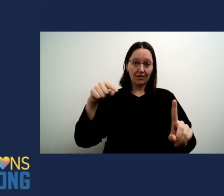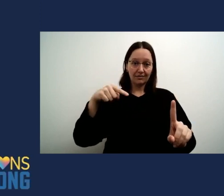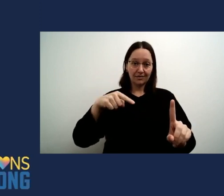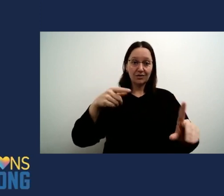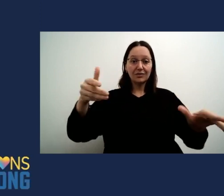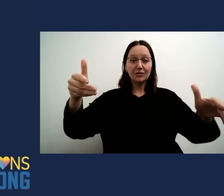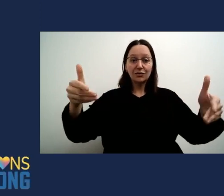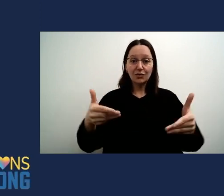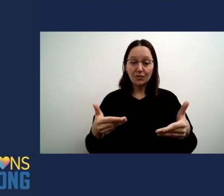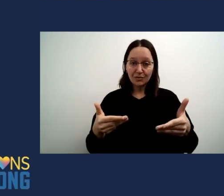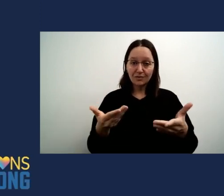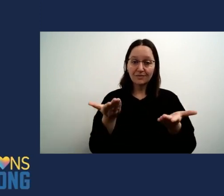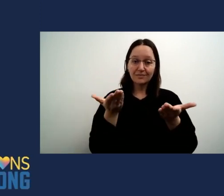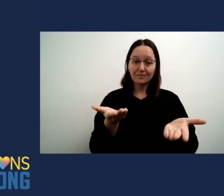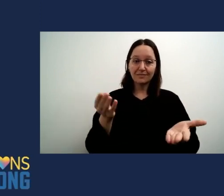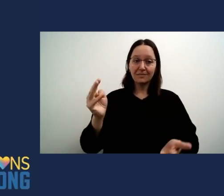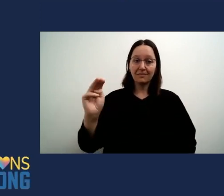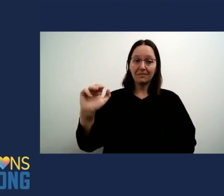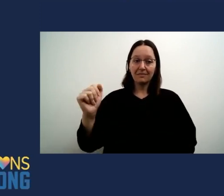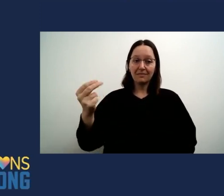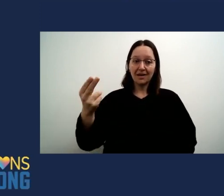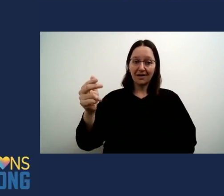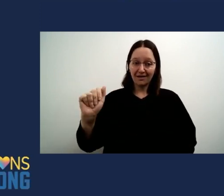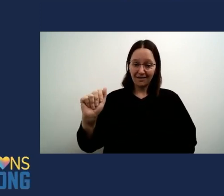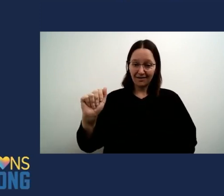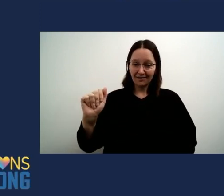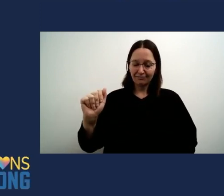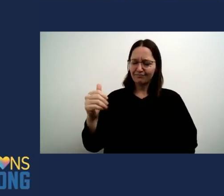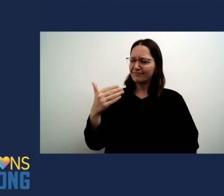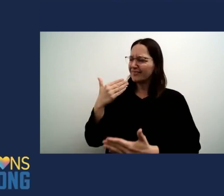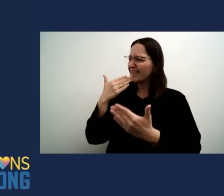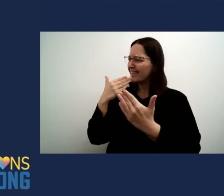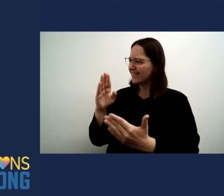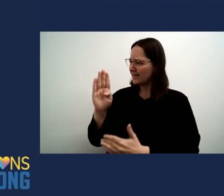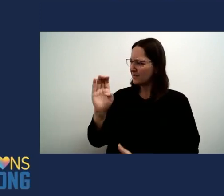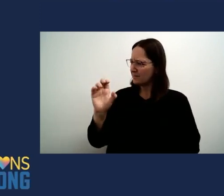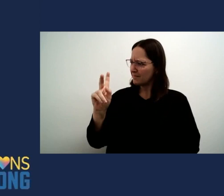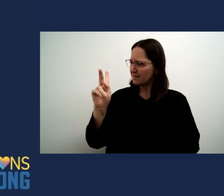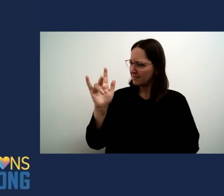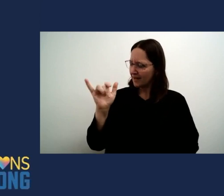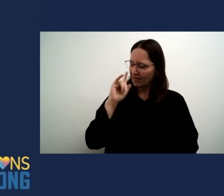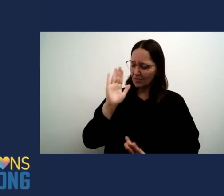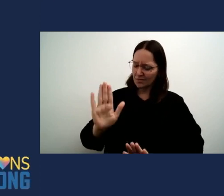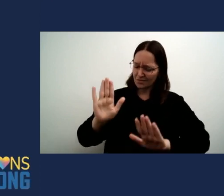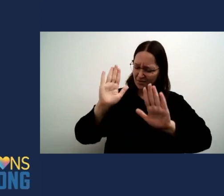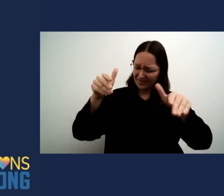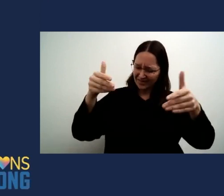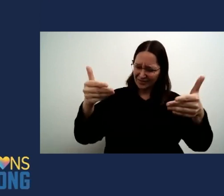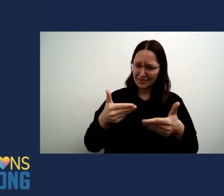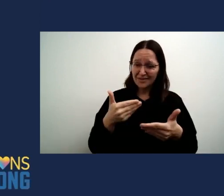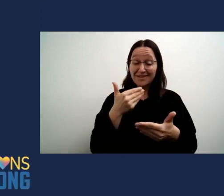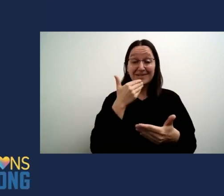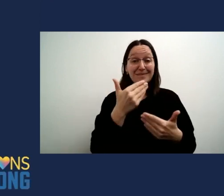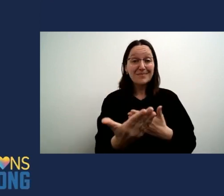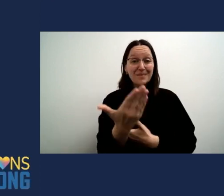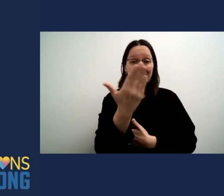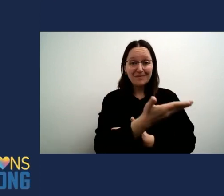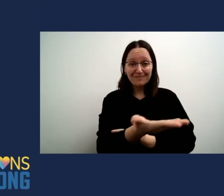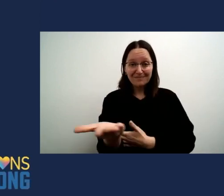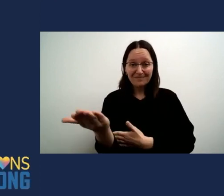free speech in times of conflict. Attendees shared that they found these sessions informative and useful in their own practice. We now have